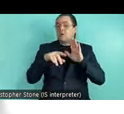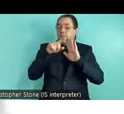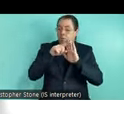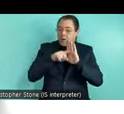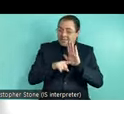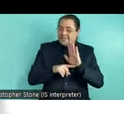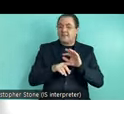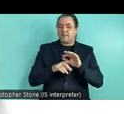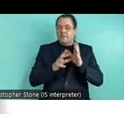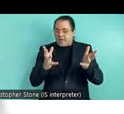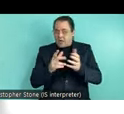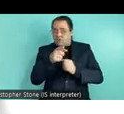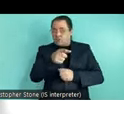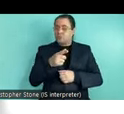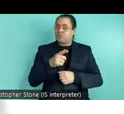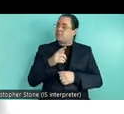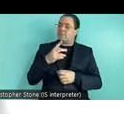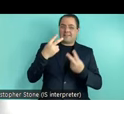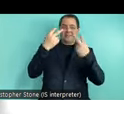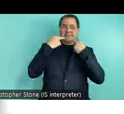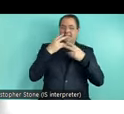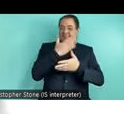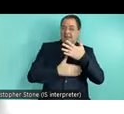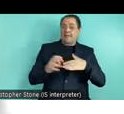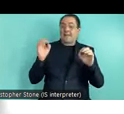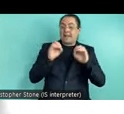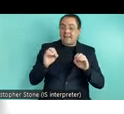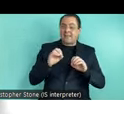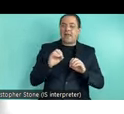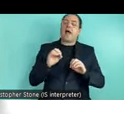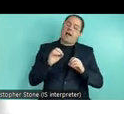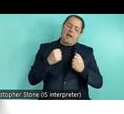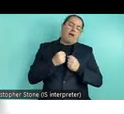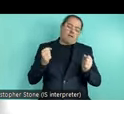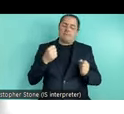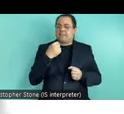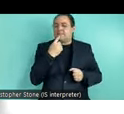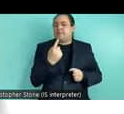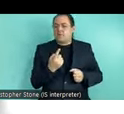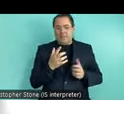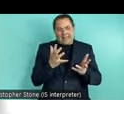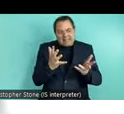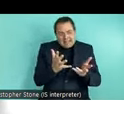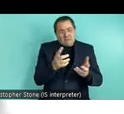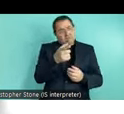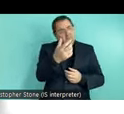that we bought so this encourage employees with some form of disability to openly